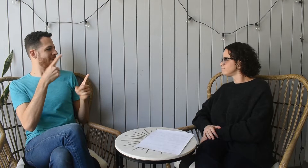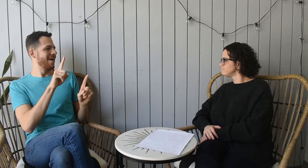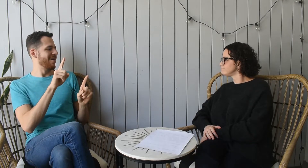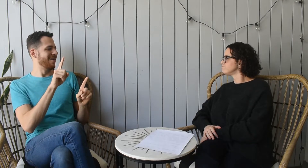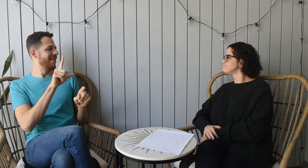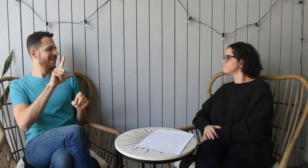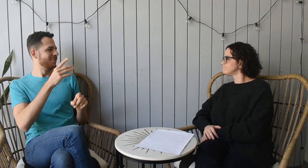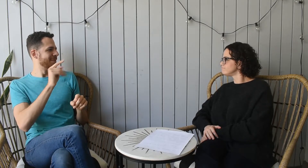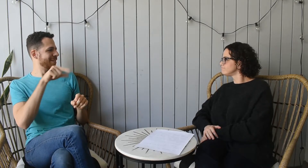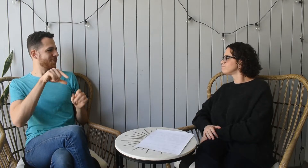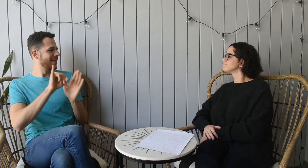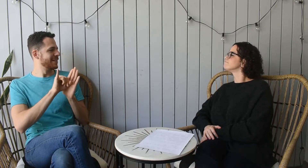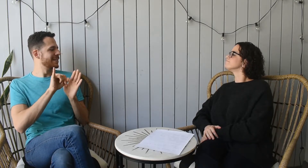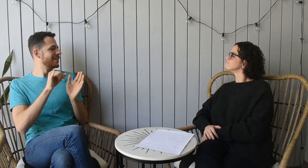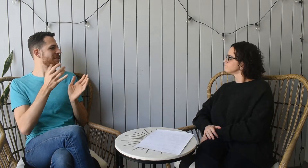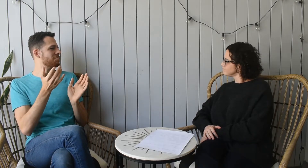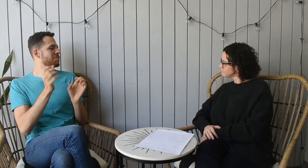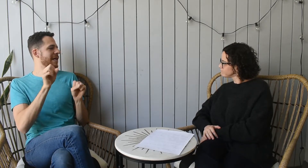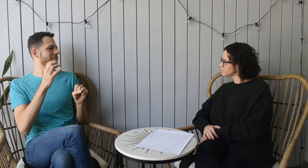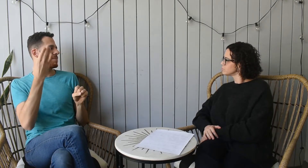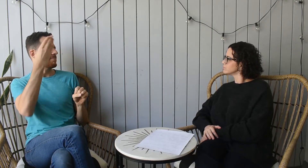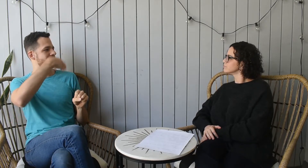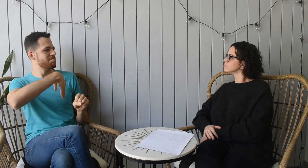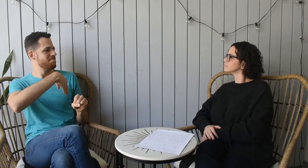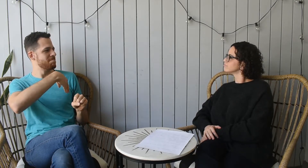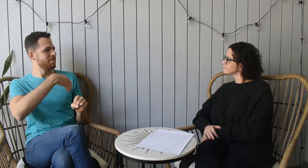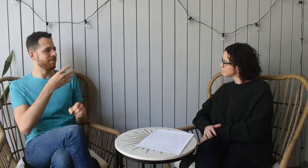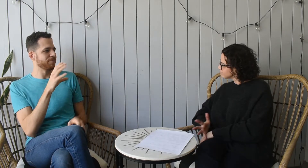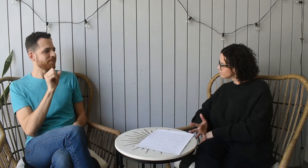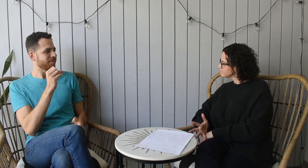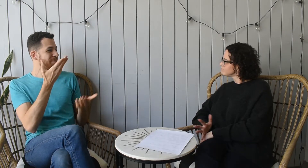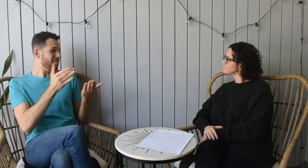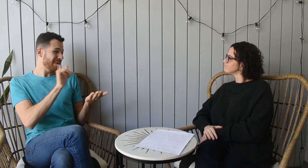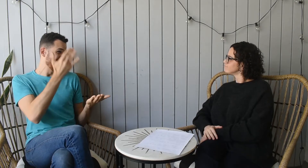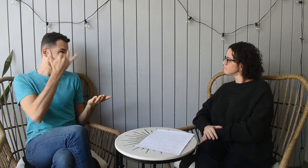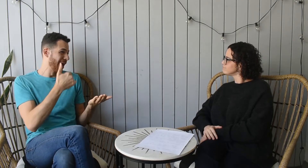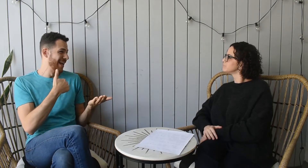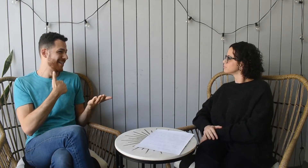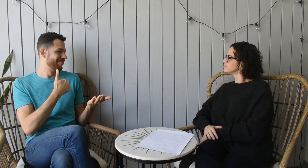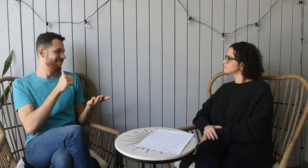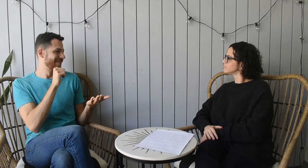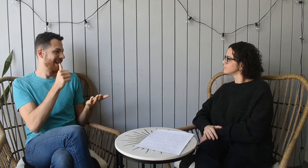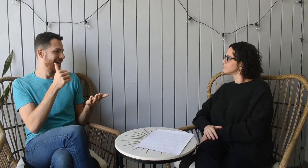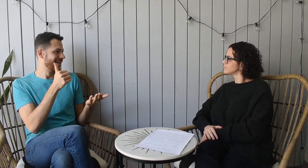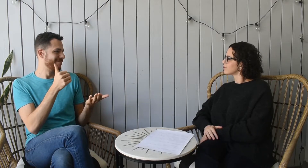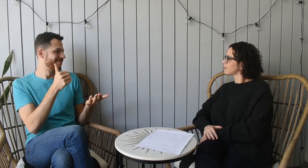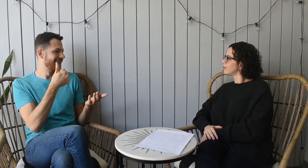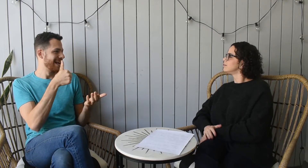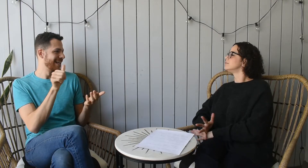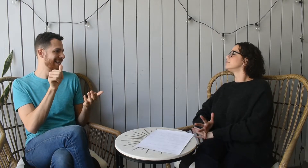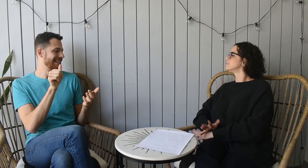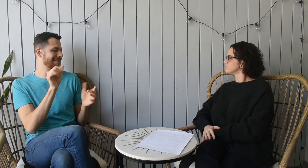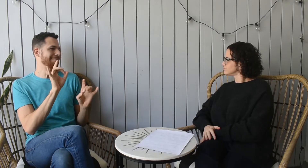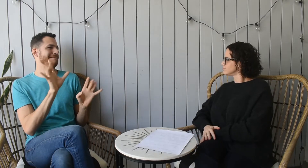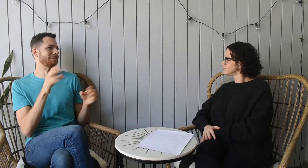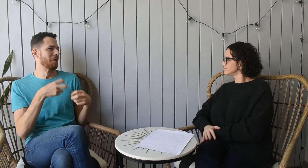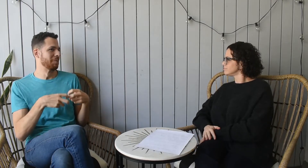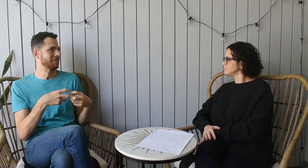LGBTQ can be overlooked. Maybe that's why I've not experienced any traumatic problems